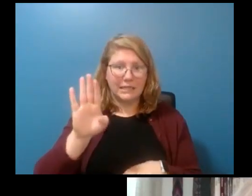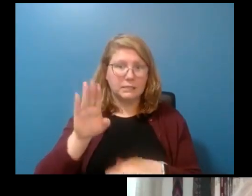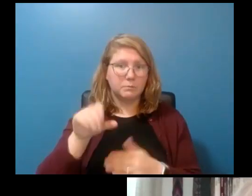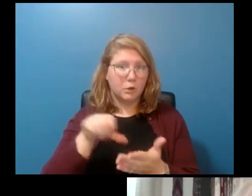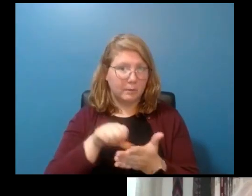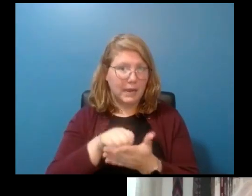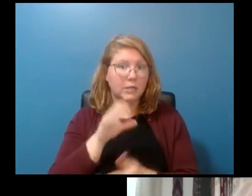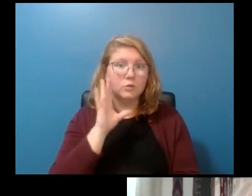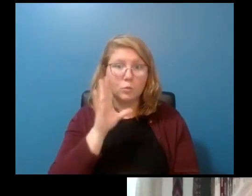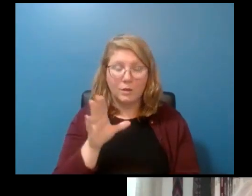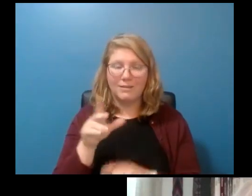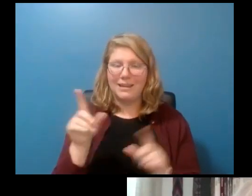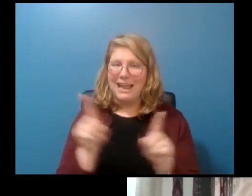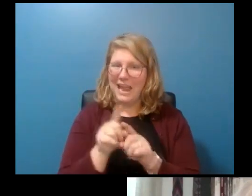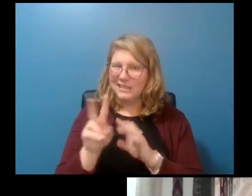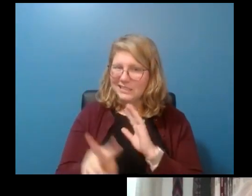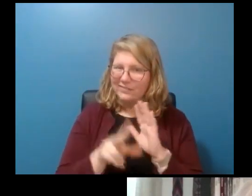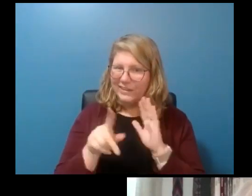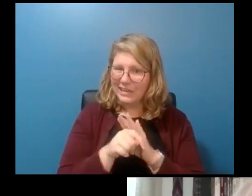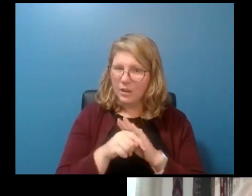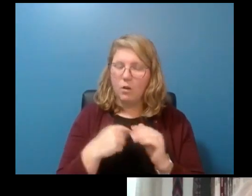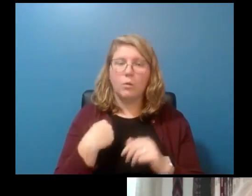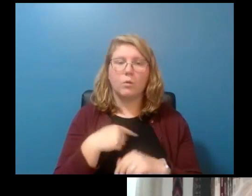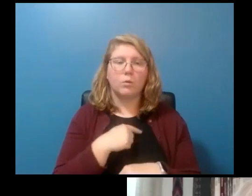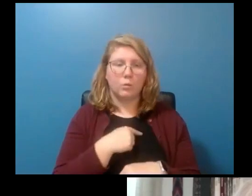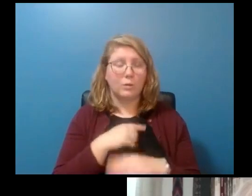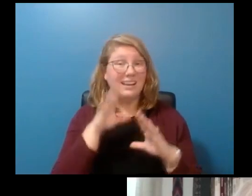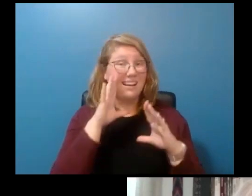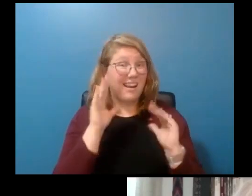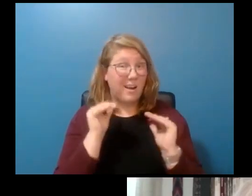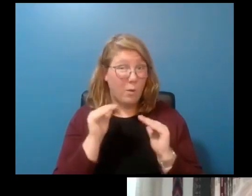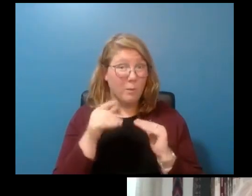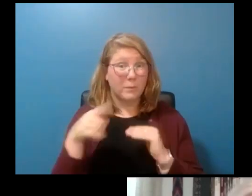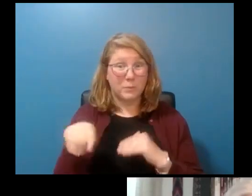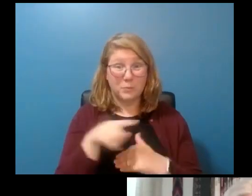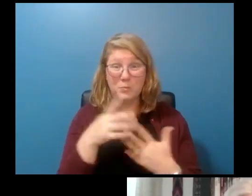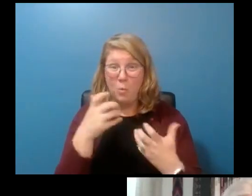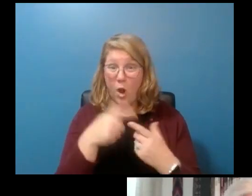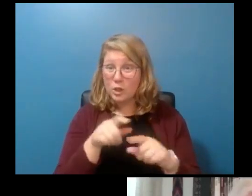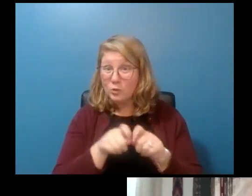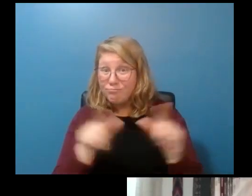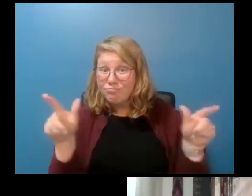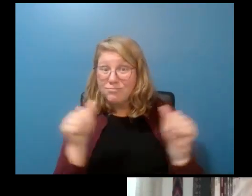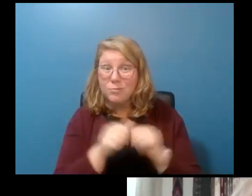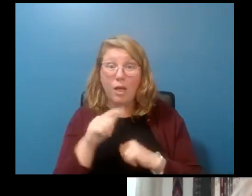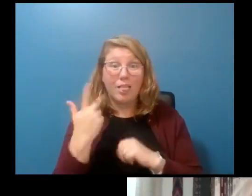insurance there just wasn't funding to build the mental health system.